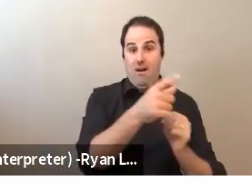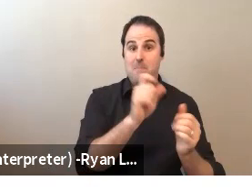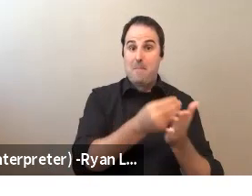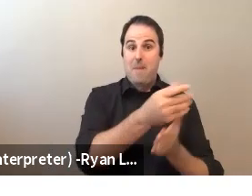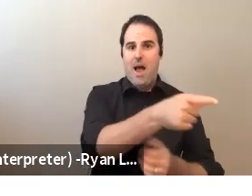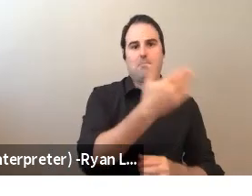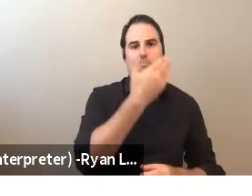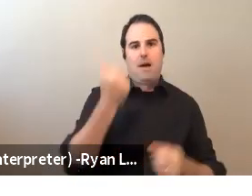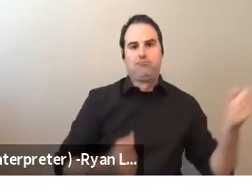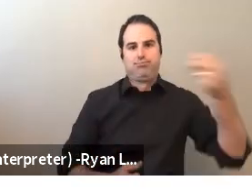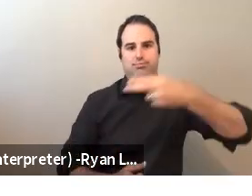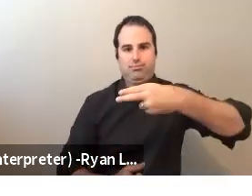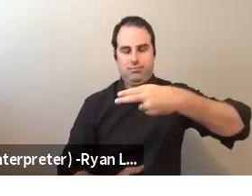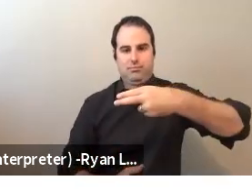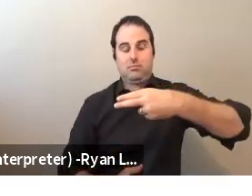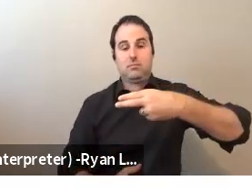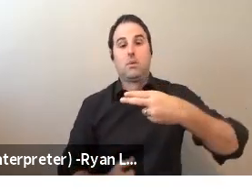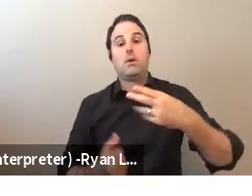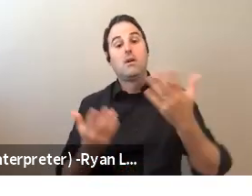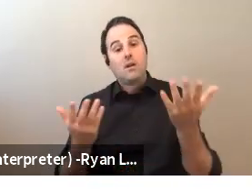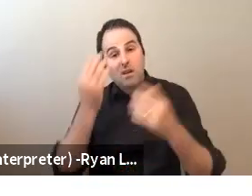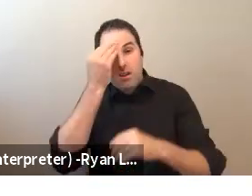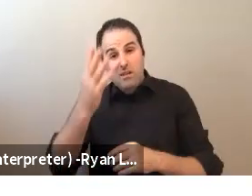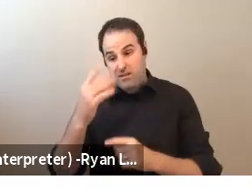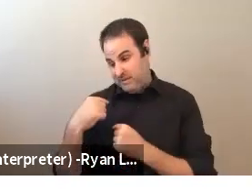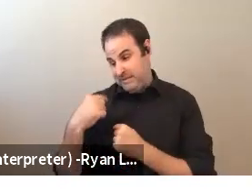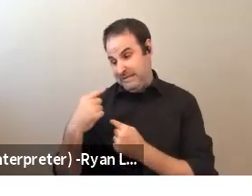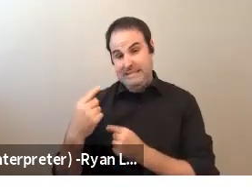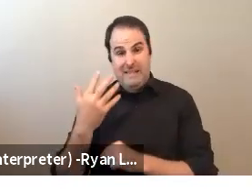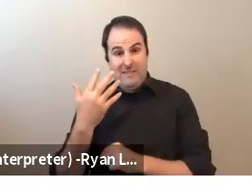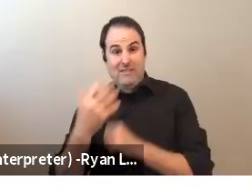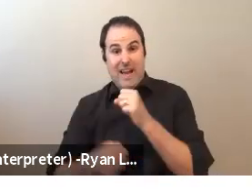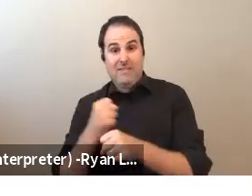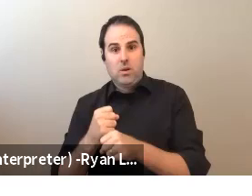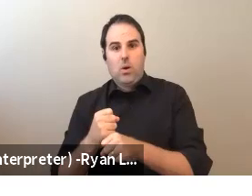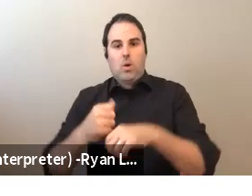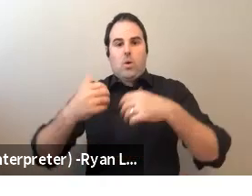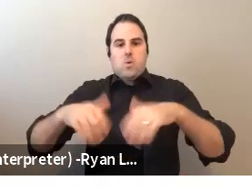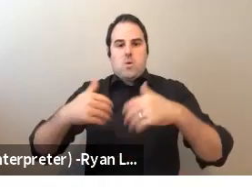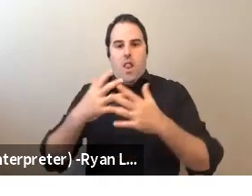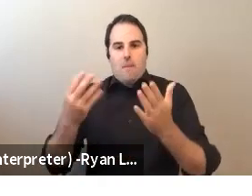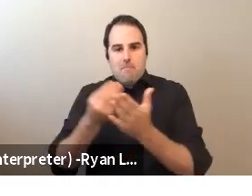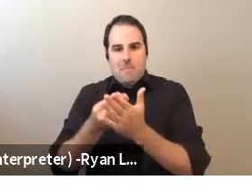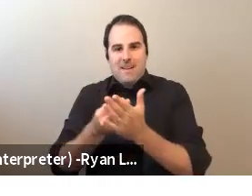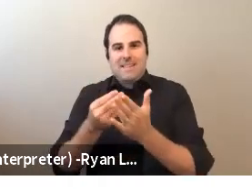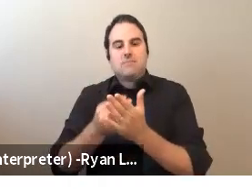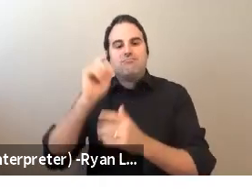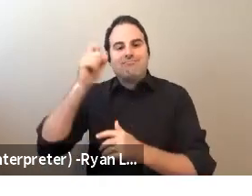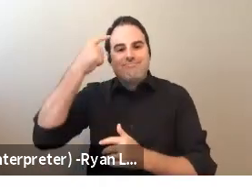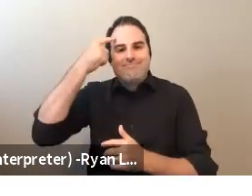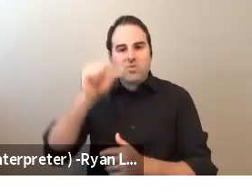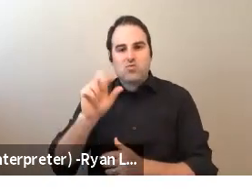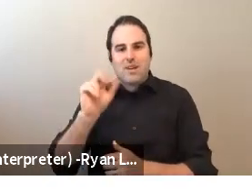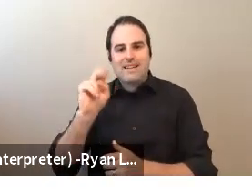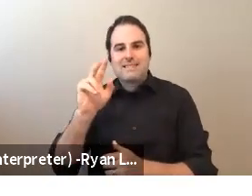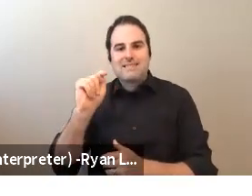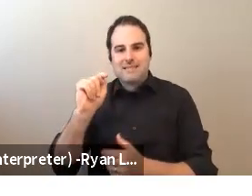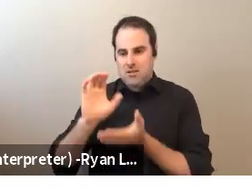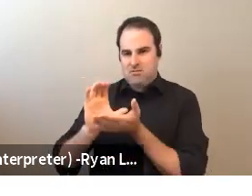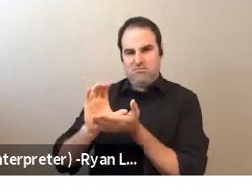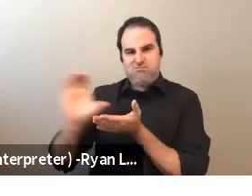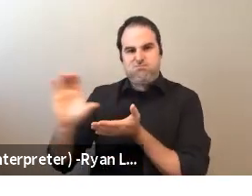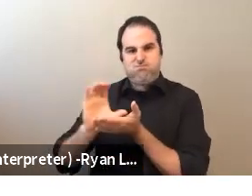Sally Potter: In the last, say, five years there's been a lot of lot of grant money that has been allocated in California and also the nation.